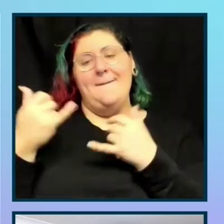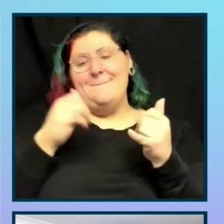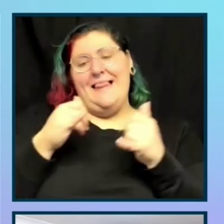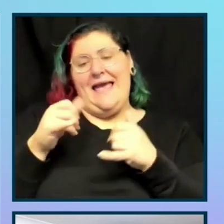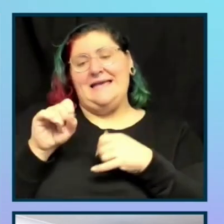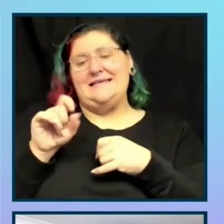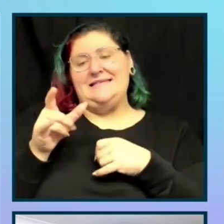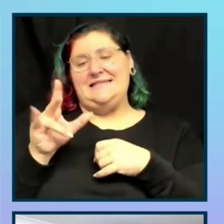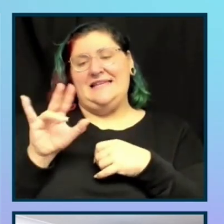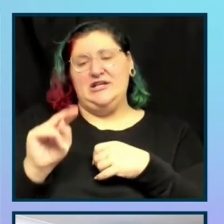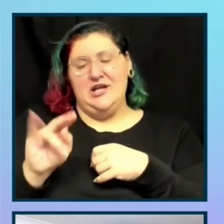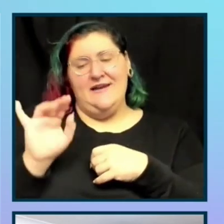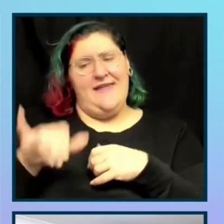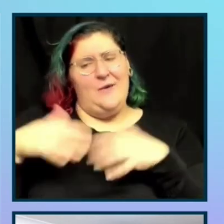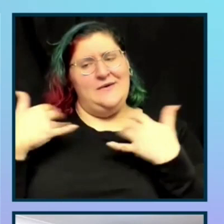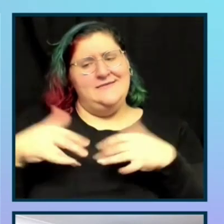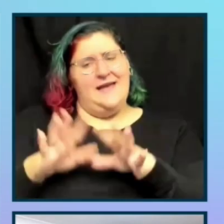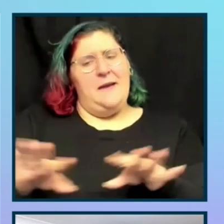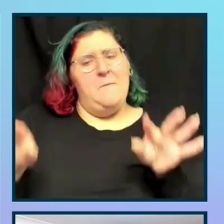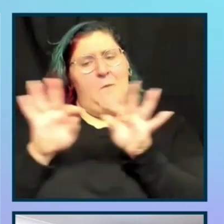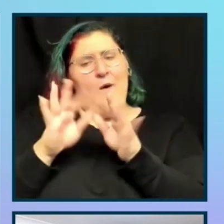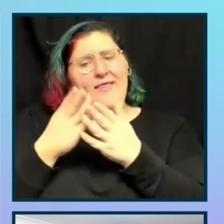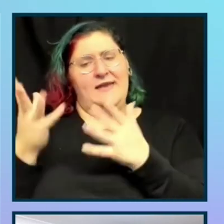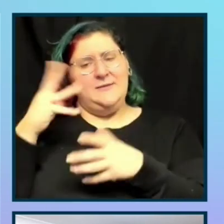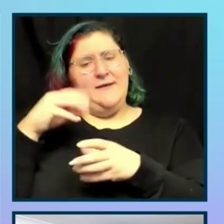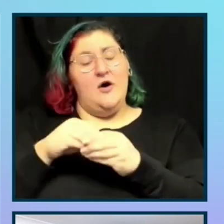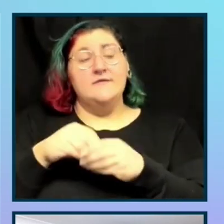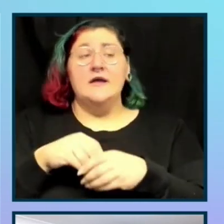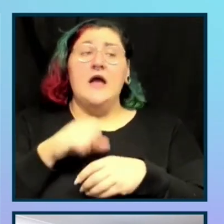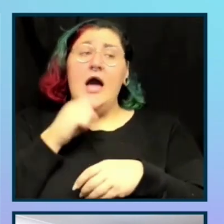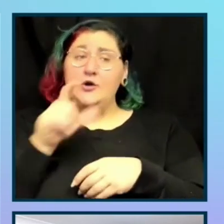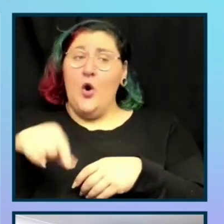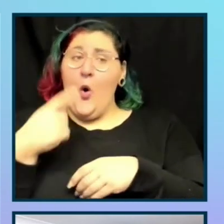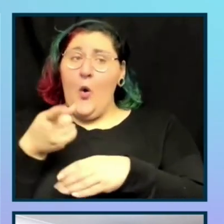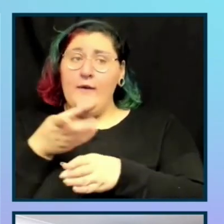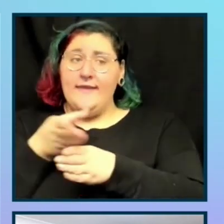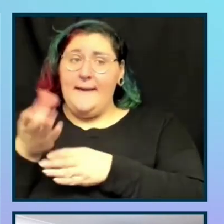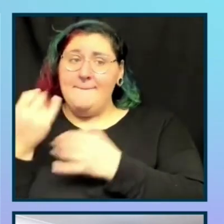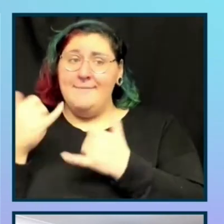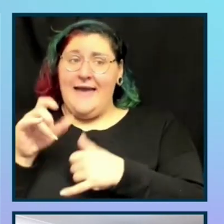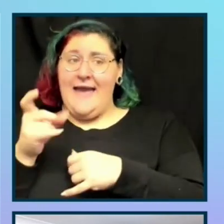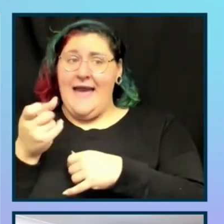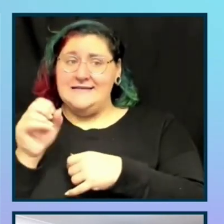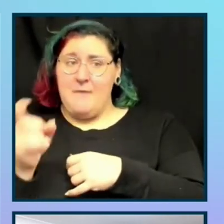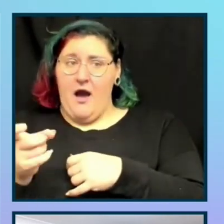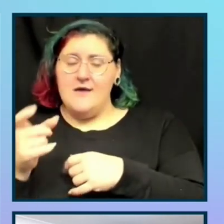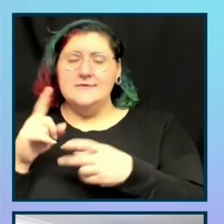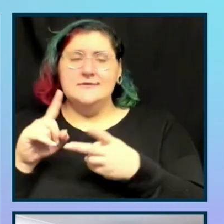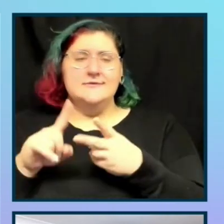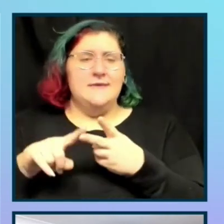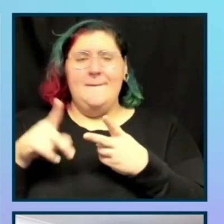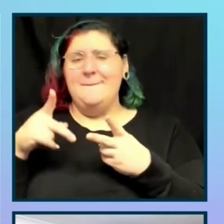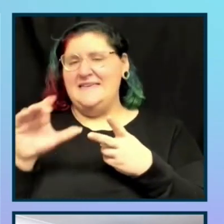So it's not just you know, I don't just play Xbox. I play PC, I play PlayStation, I'll play pretty much anything that's accessible